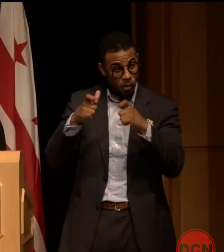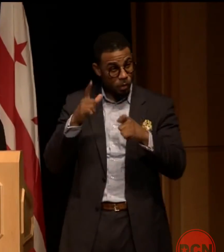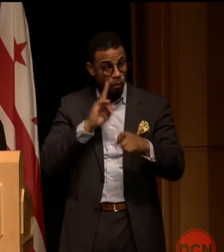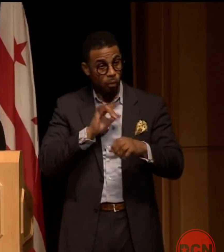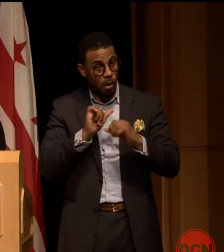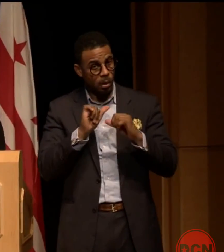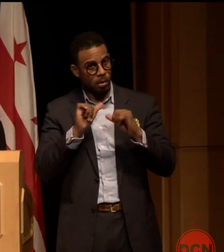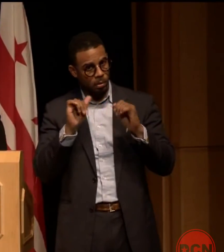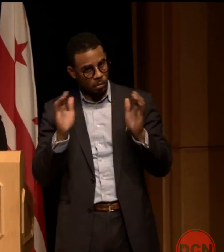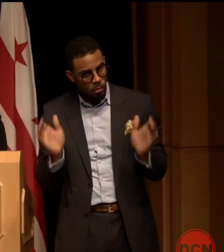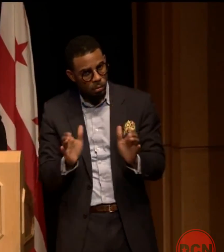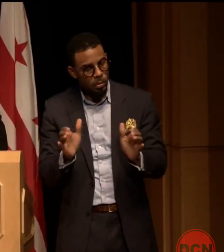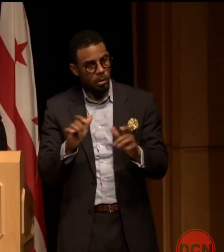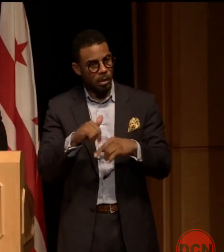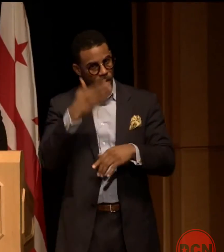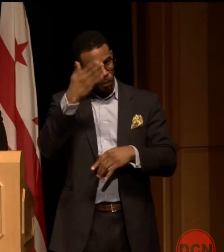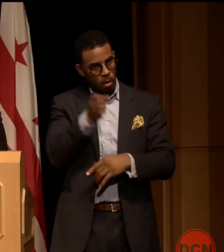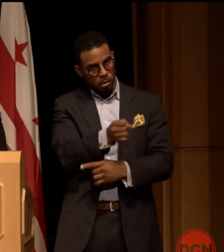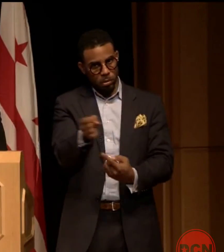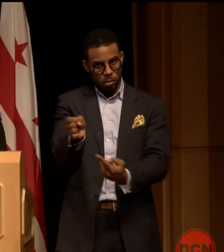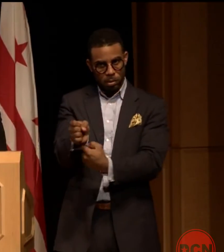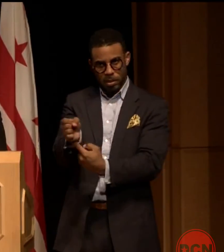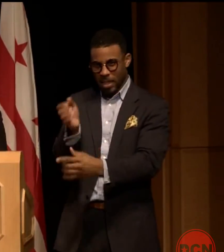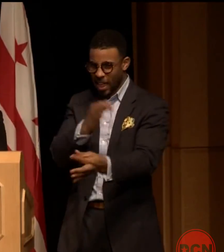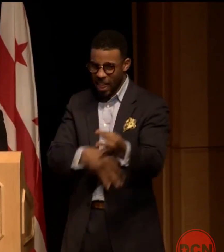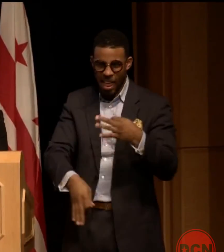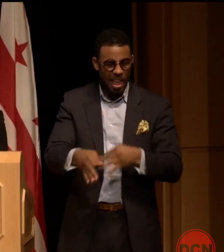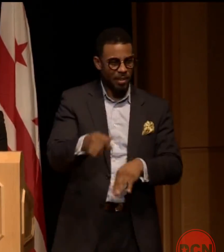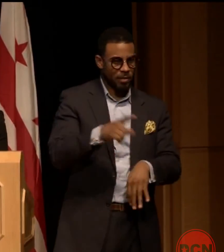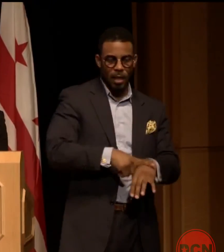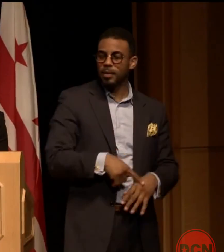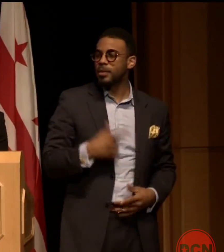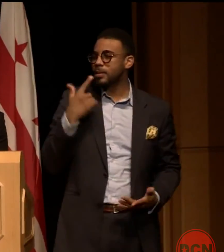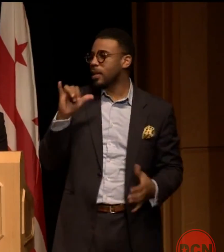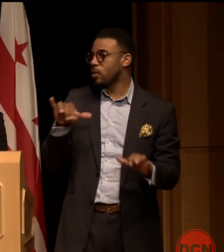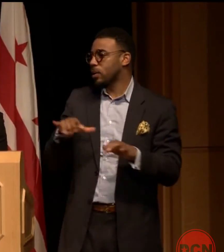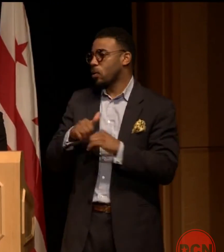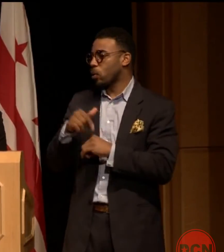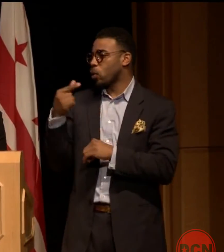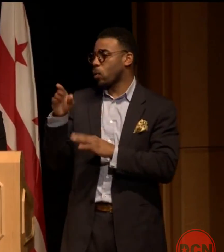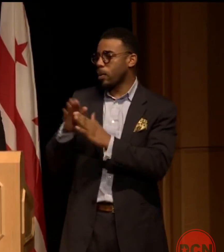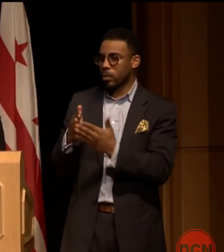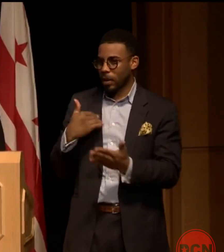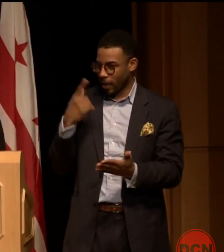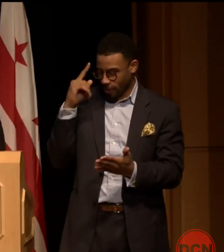UP OPPORTUNITIES IN FRONT OF YOU, AHEAD OF TIME. JUST LIKE WE DID WITH THE GREEN BOOK AND THE MAYOR MENTIONED THE